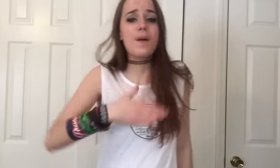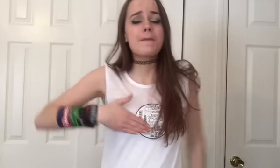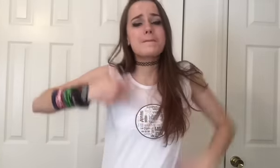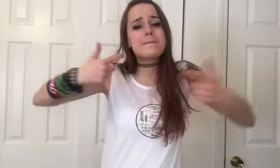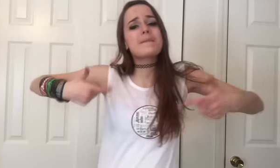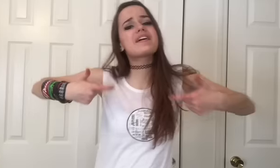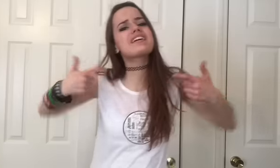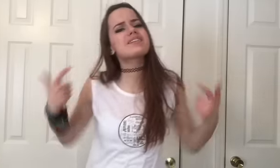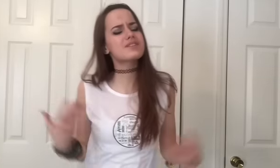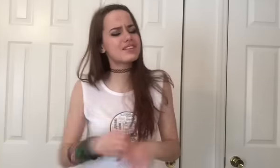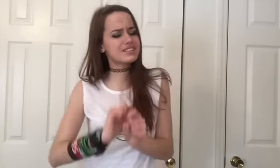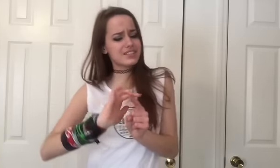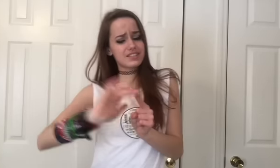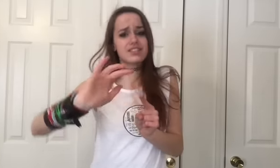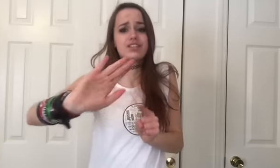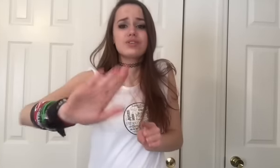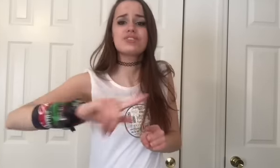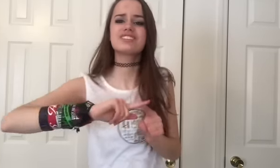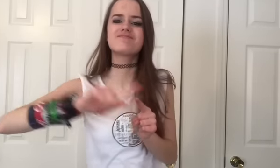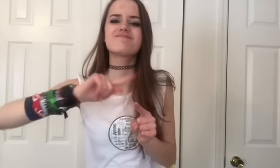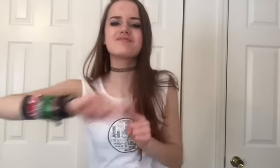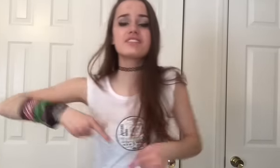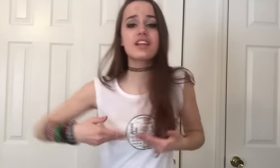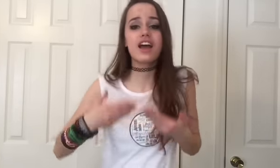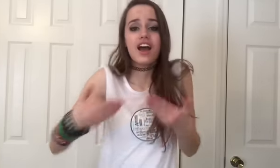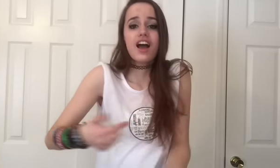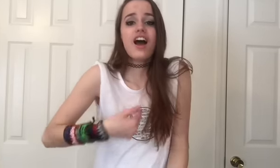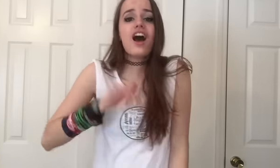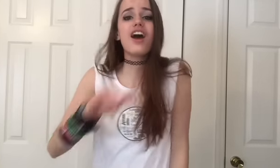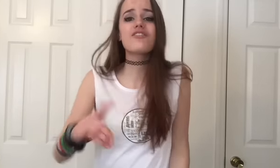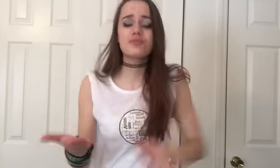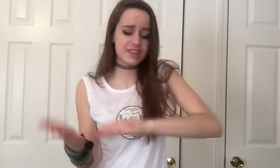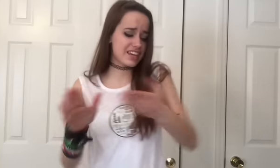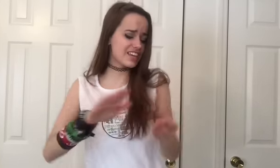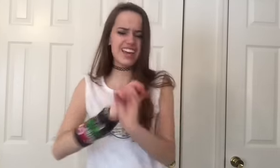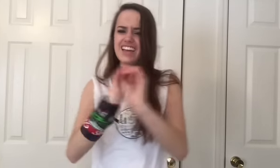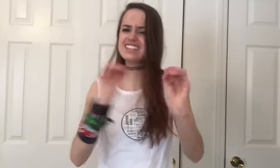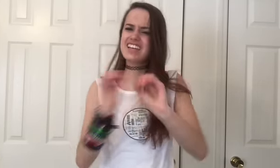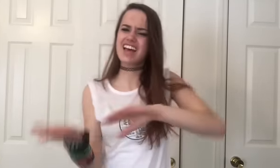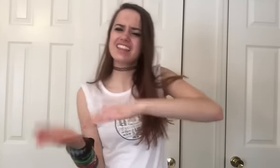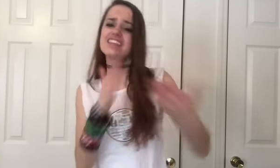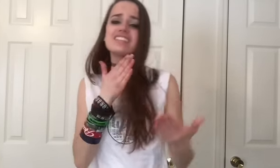i'll tell you my sins, and you can sharpen your knife offer me that deathless death